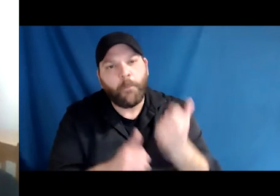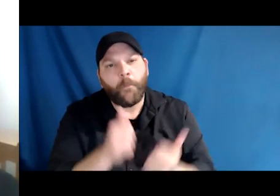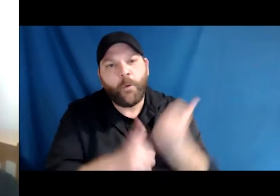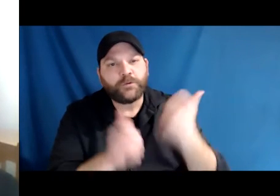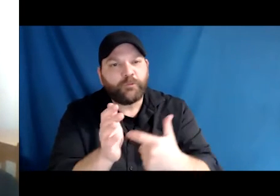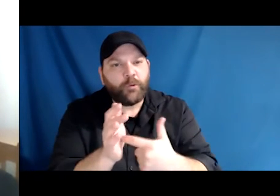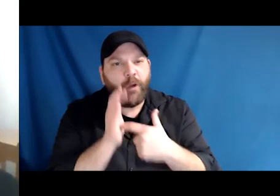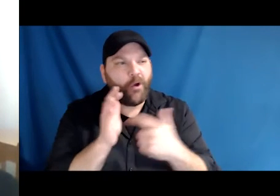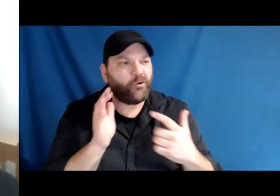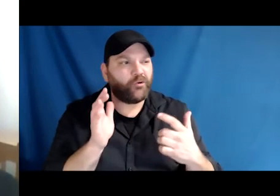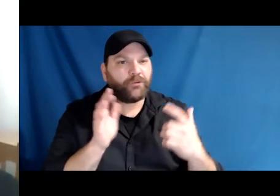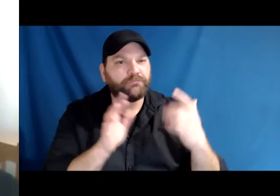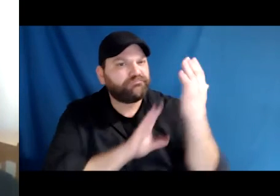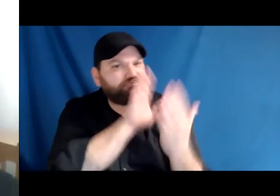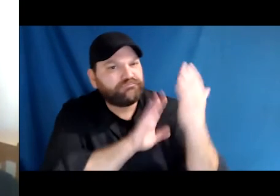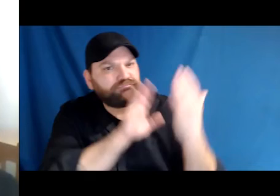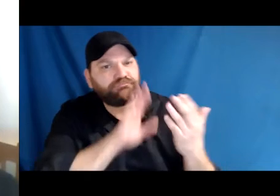you need to be able to get into archives,